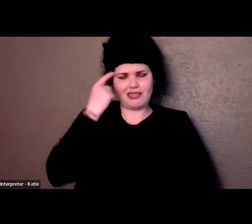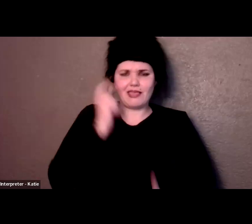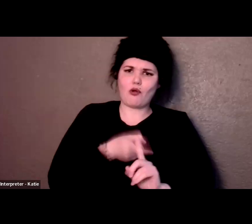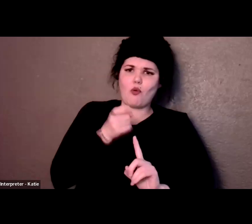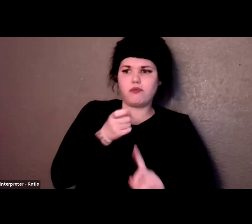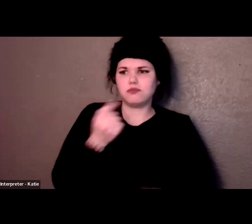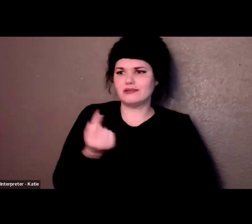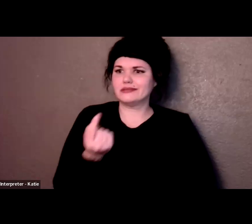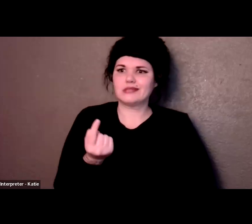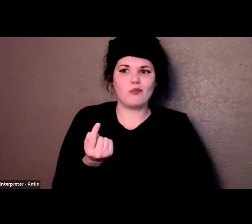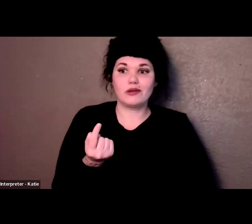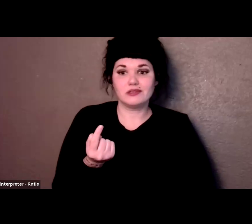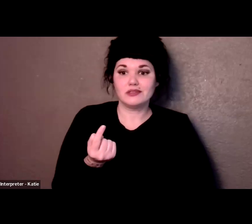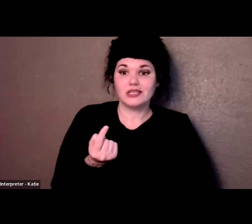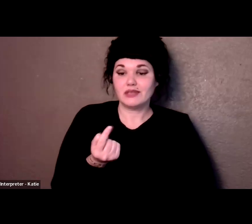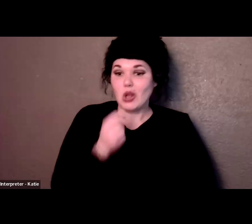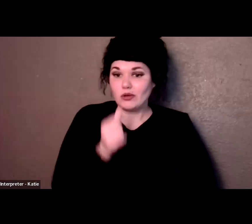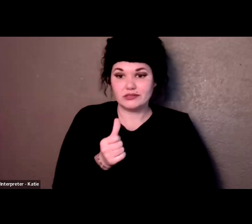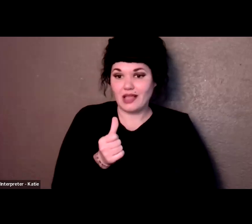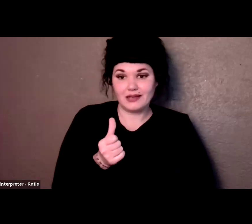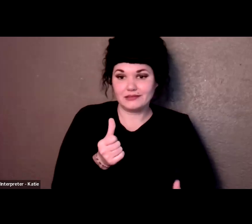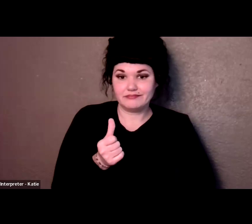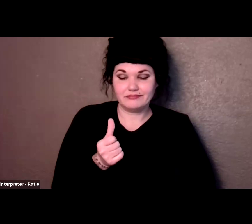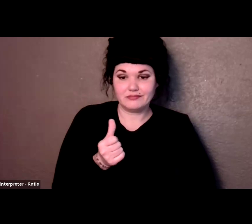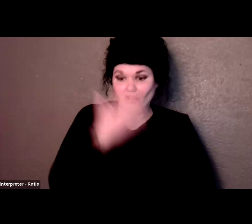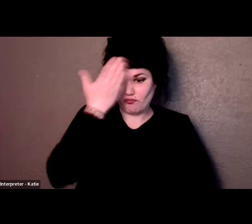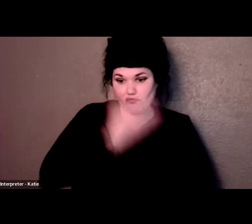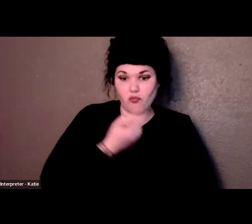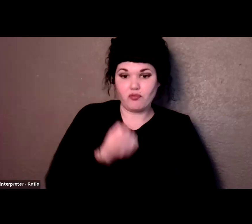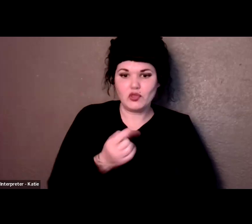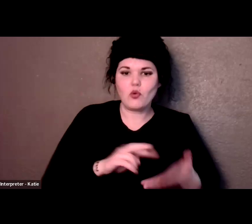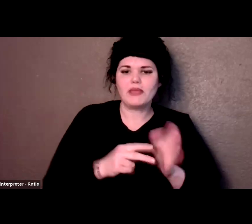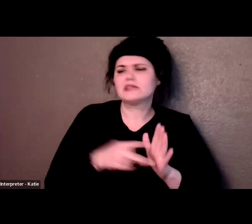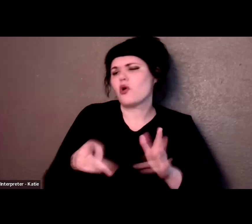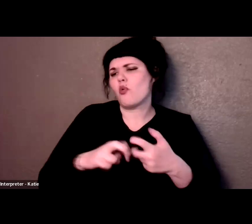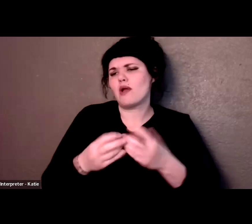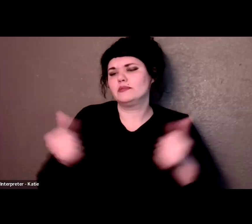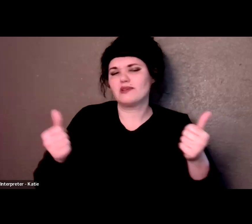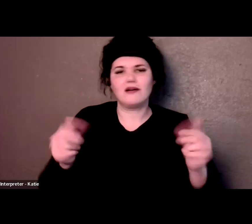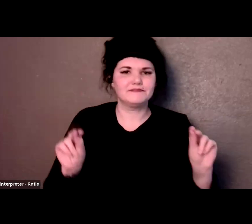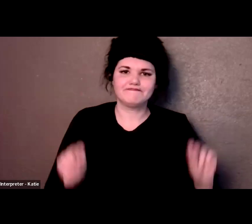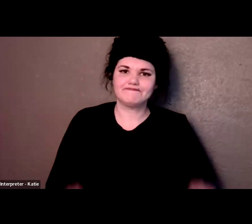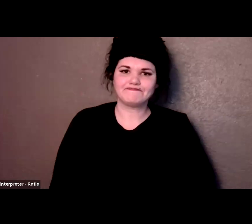purview that they've been solved somehow but often when people first talk about their mental health